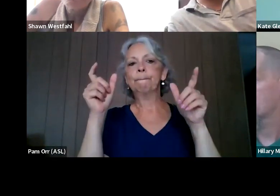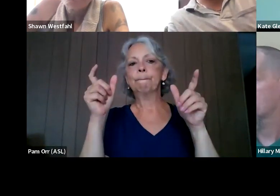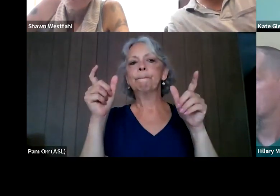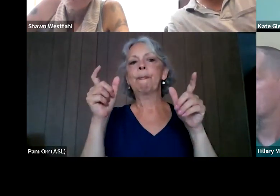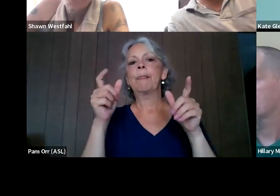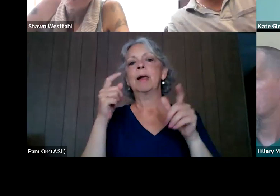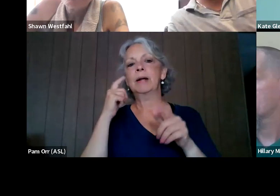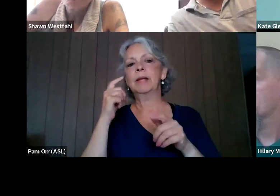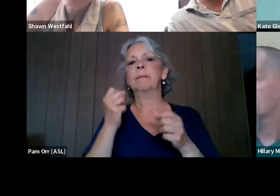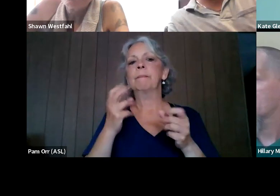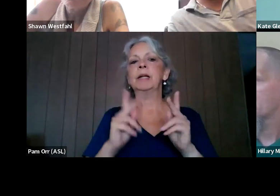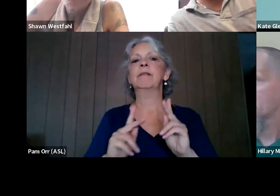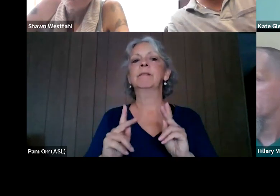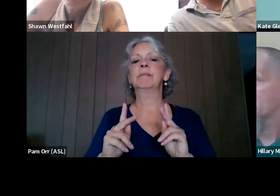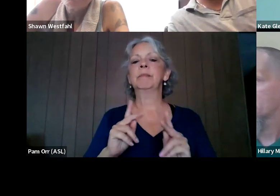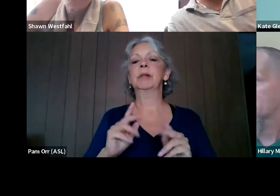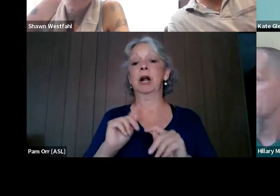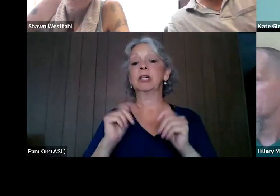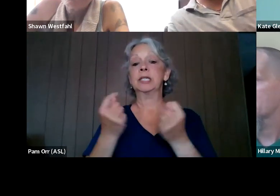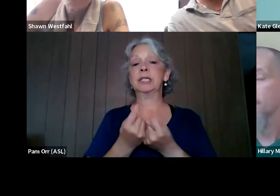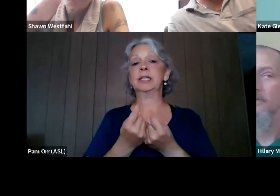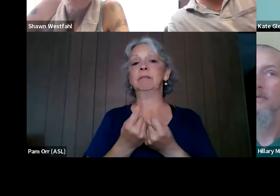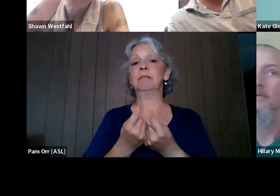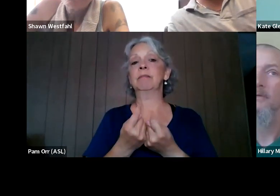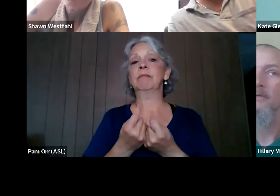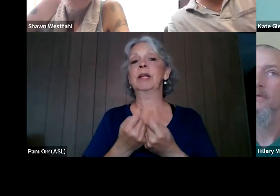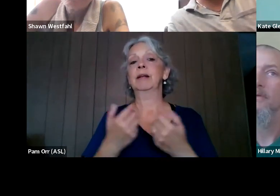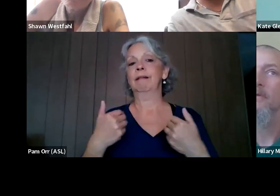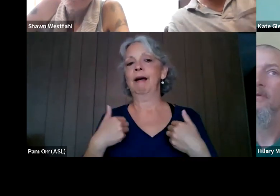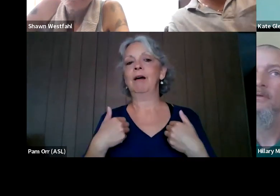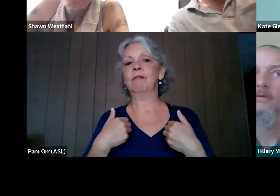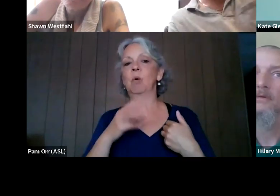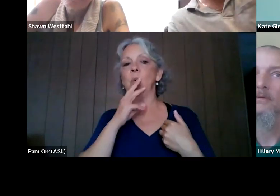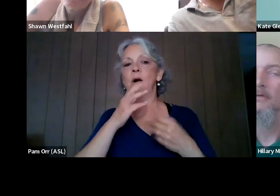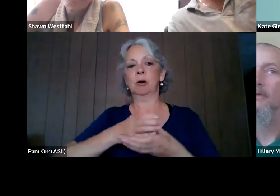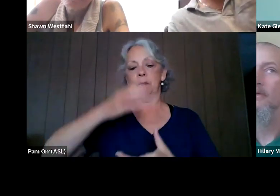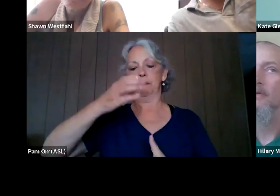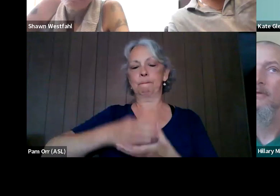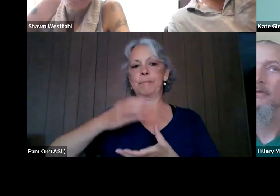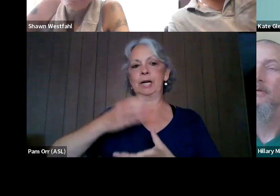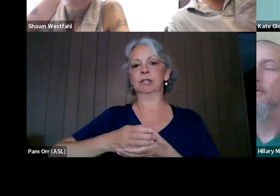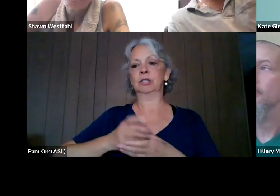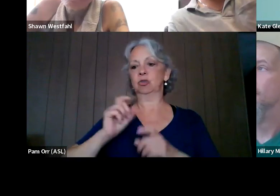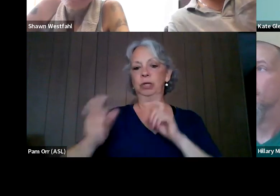and I feel like a lot of our teams also probably, you know, across the country have water bottles, you know, that we usually are giving out to people. So that's another resource,